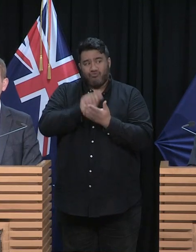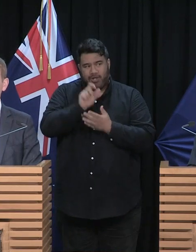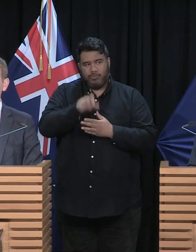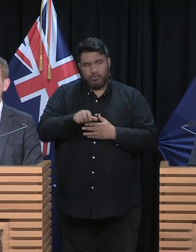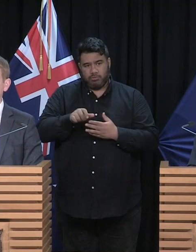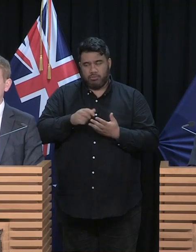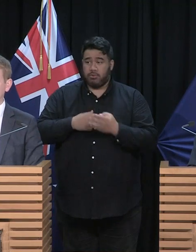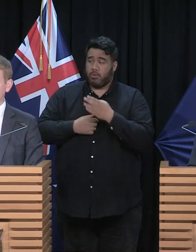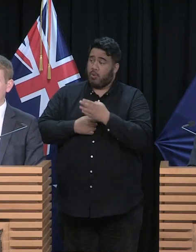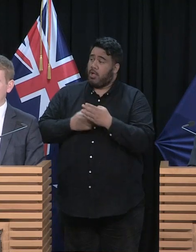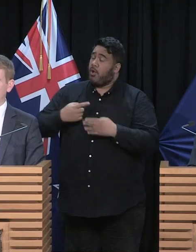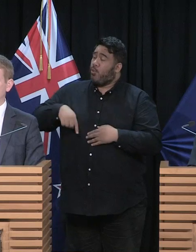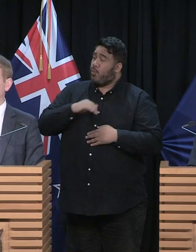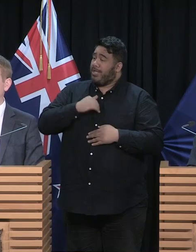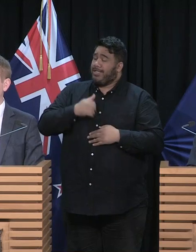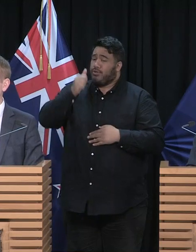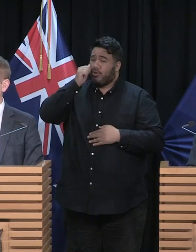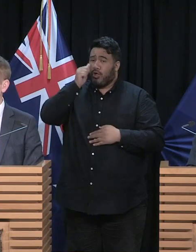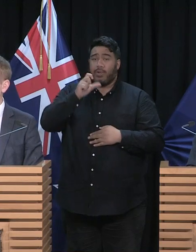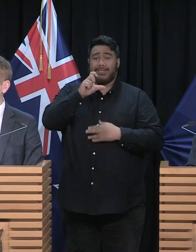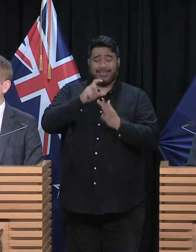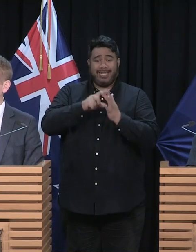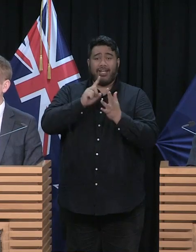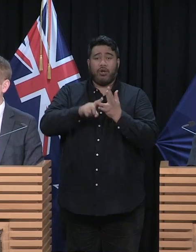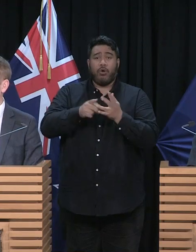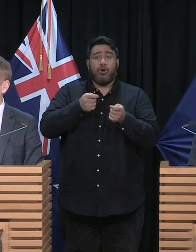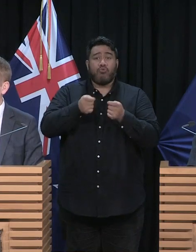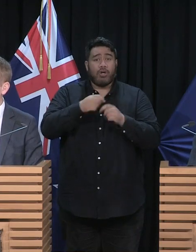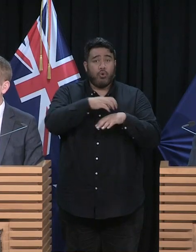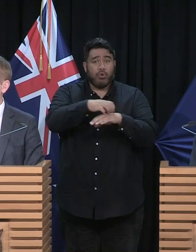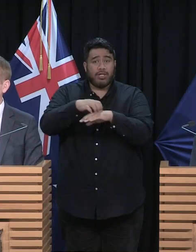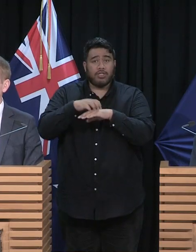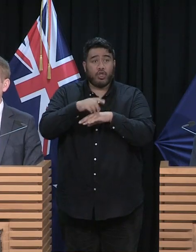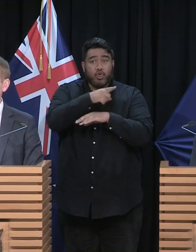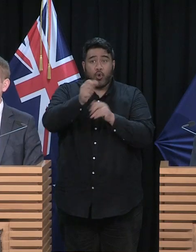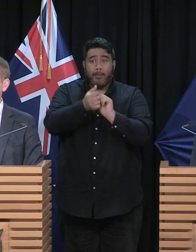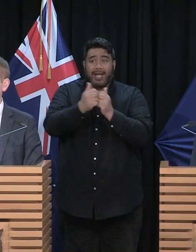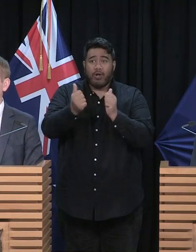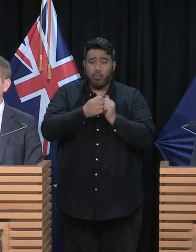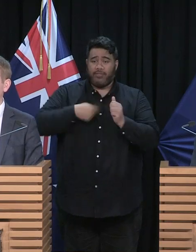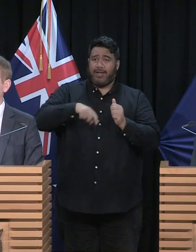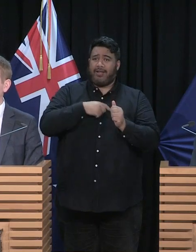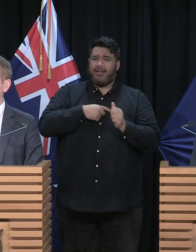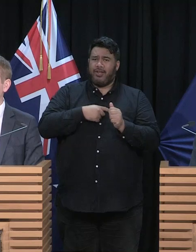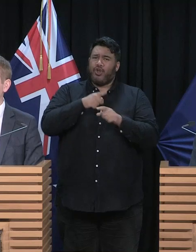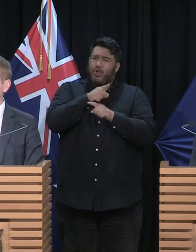necessary to go to a CEO as opposed to an actual first responder? I think we do have to have confidence that chief